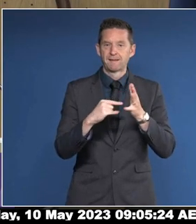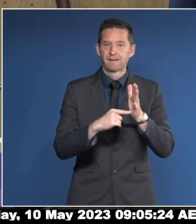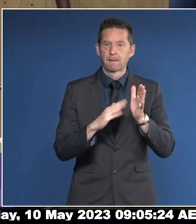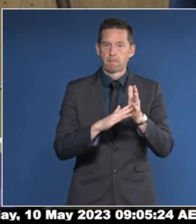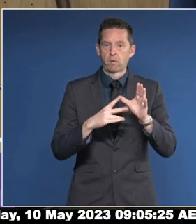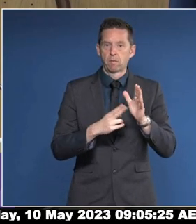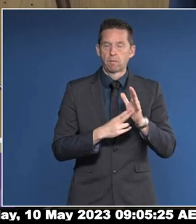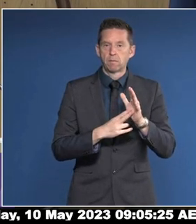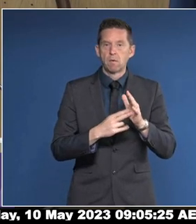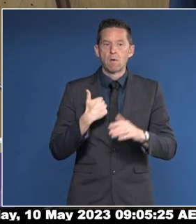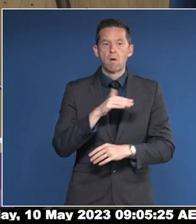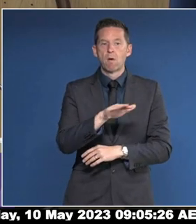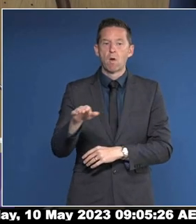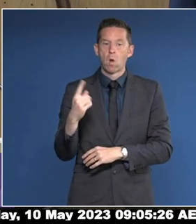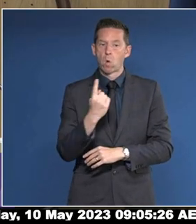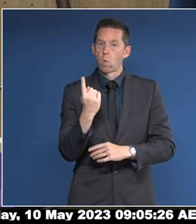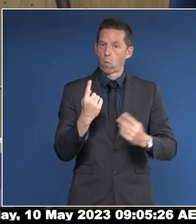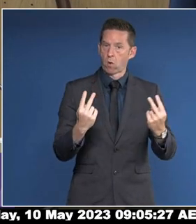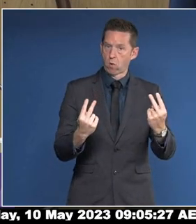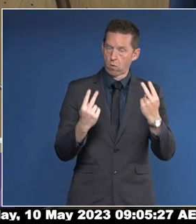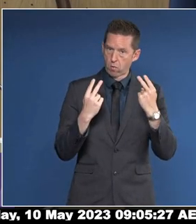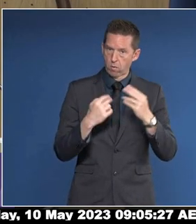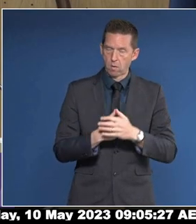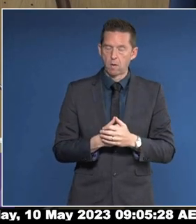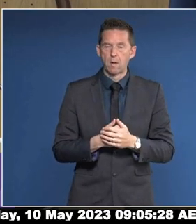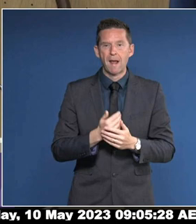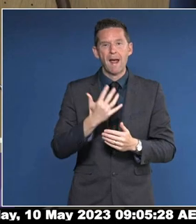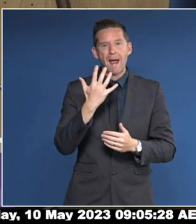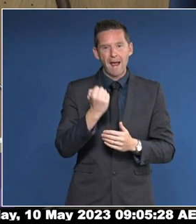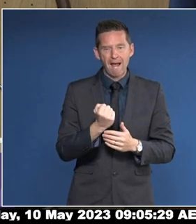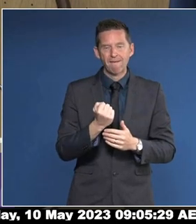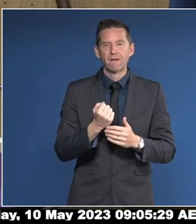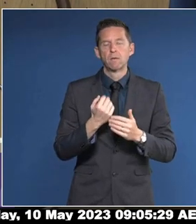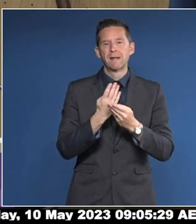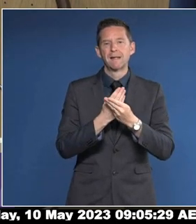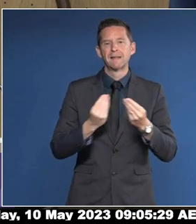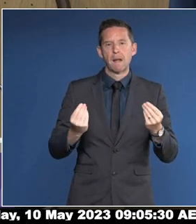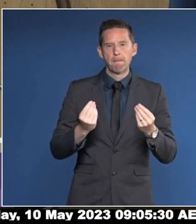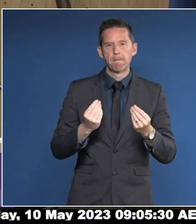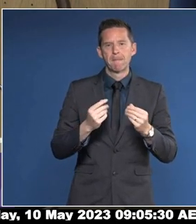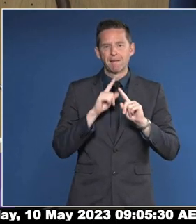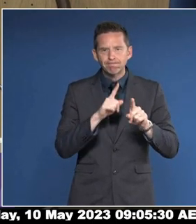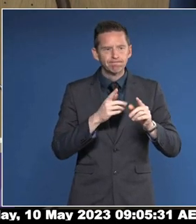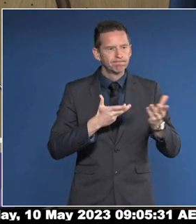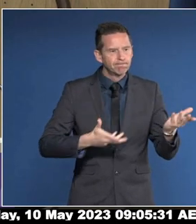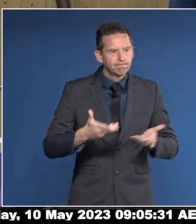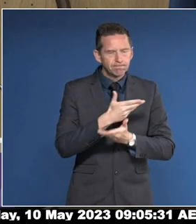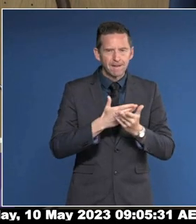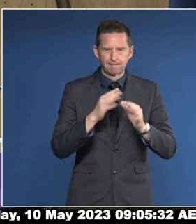this hearing that there are non-publication and pseudonym directions which apply to certain evidence.